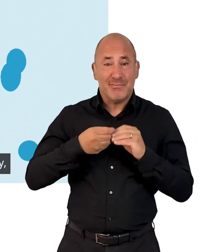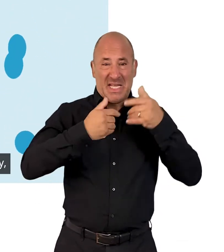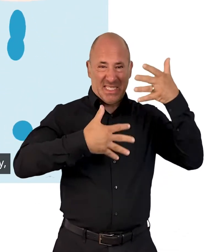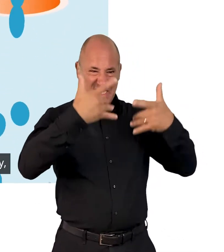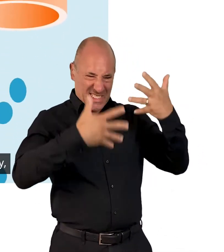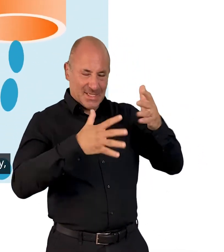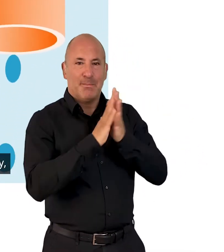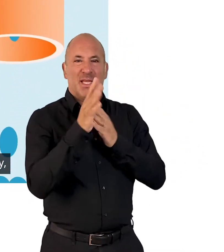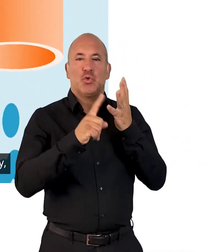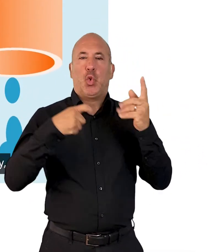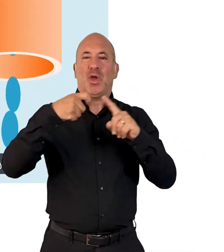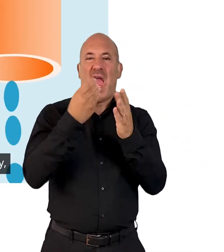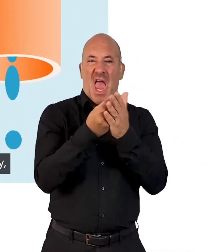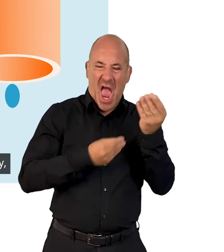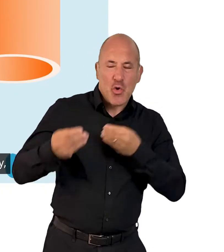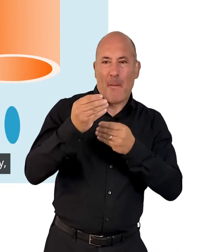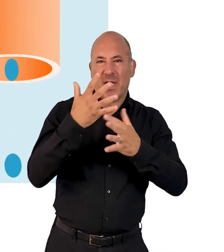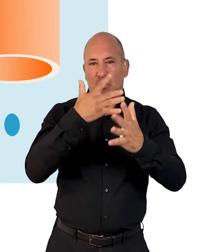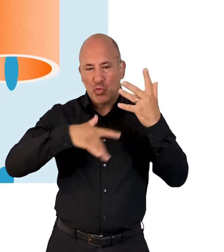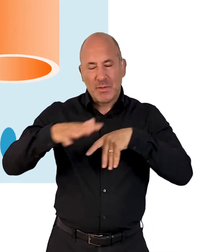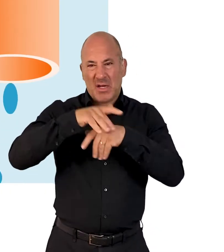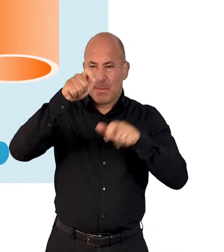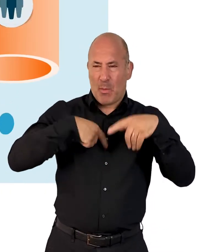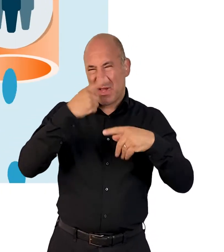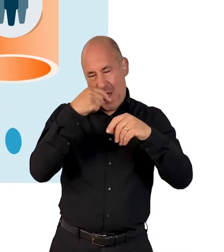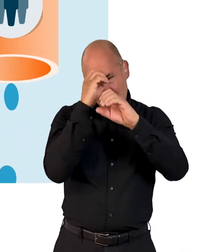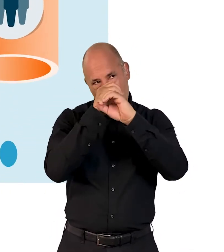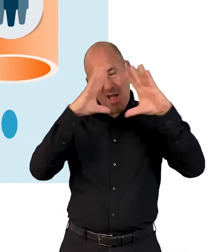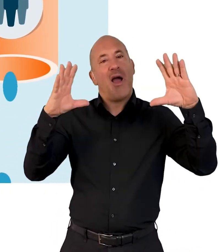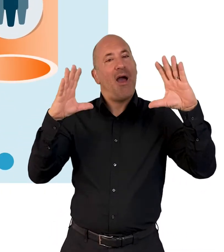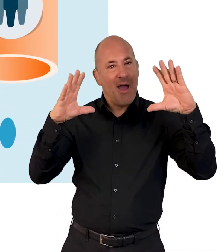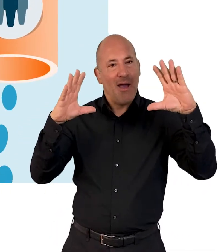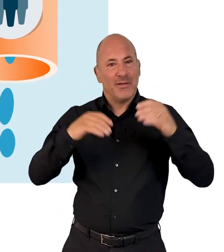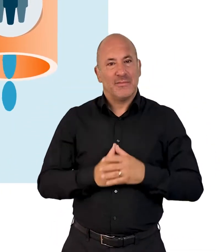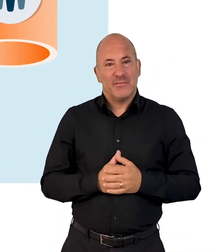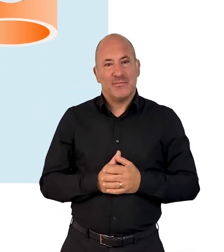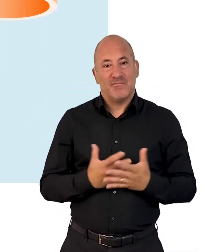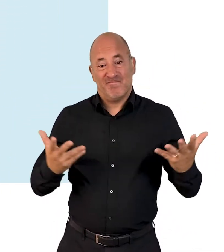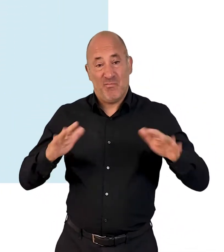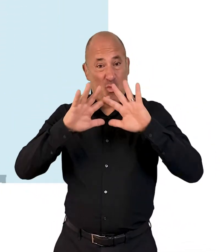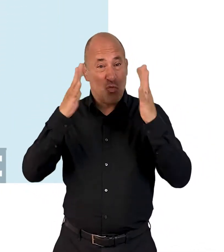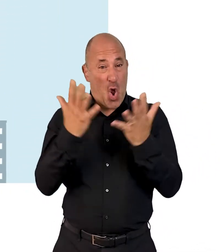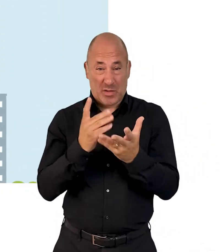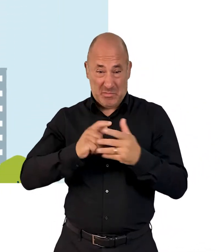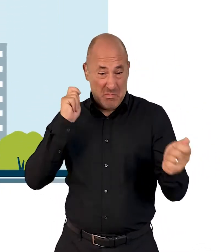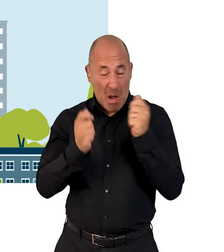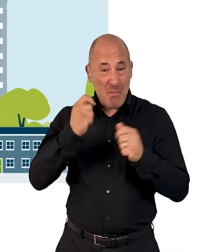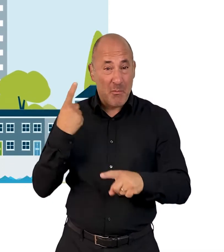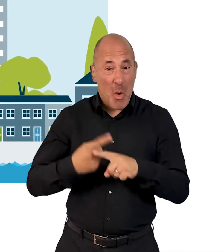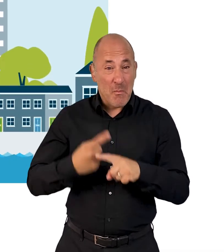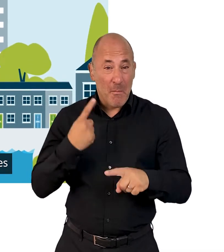that help us understand the UK's economy, society and population. But the world is changing fast,